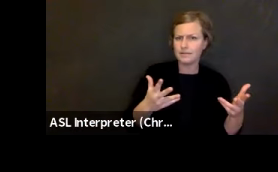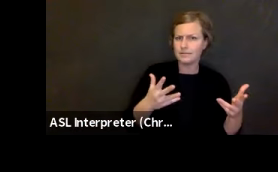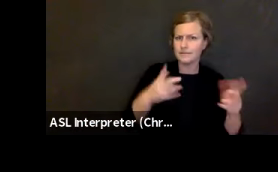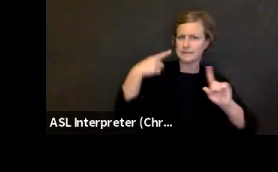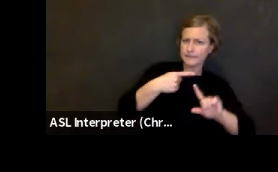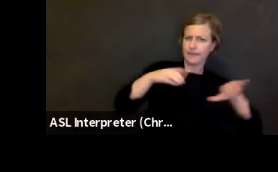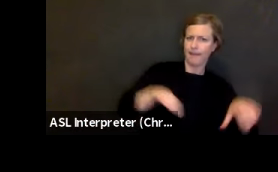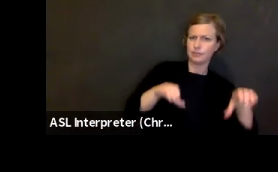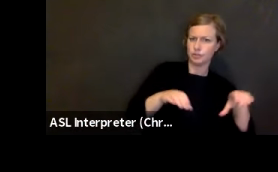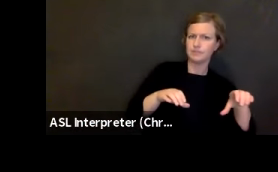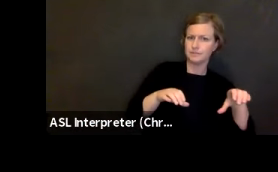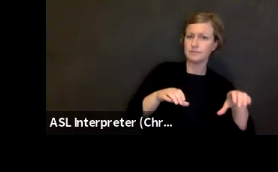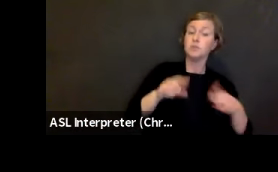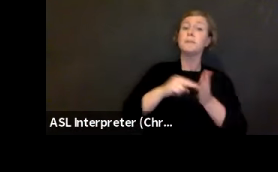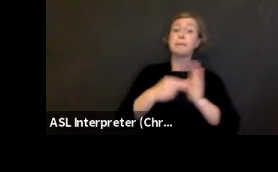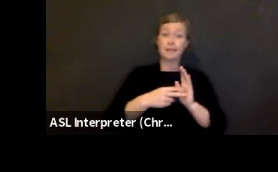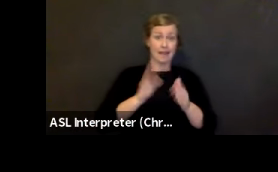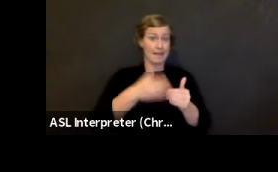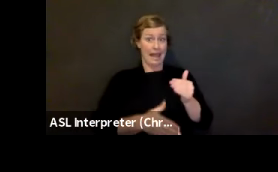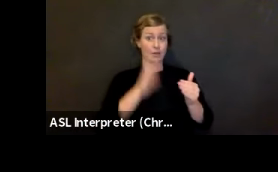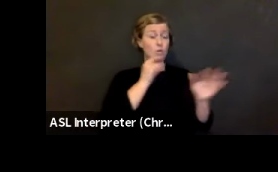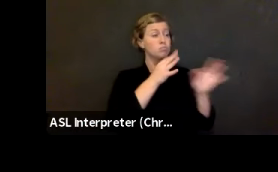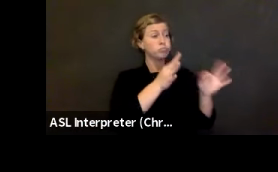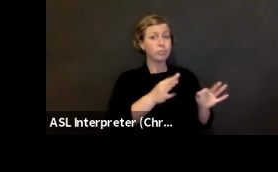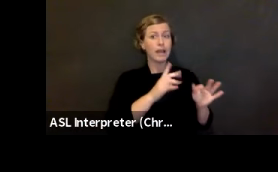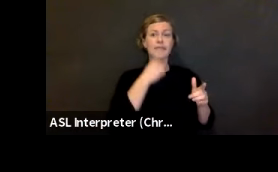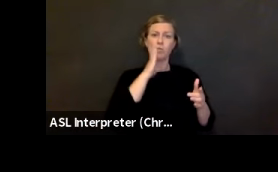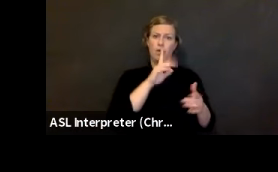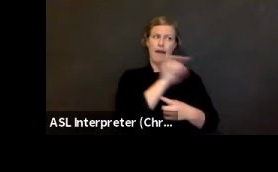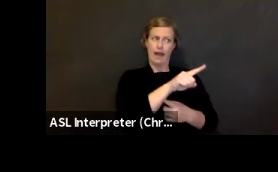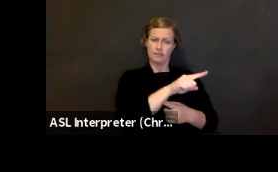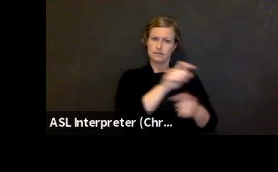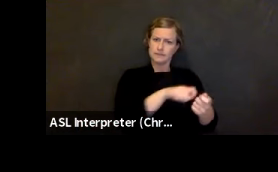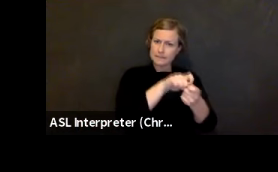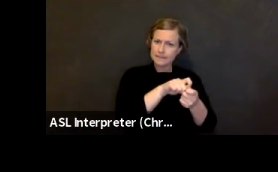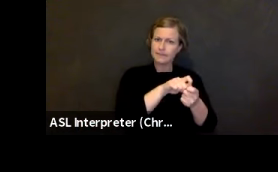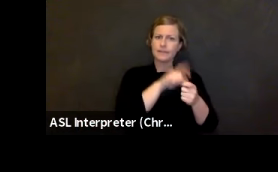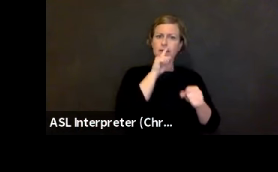to take on our behalf. So this often means asking your